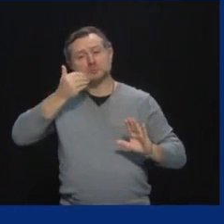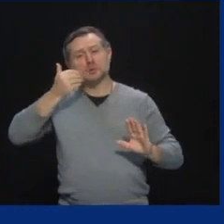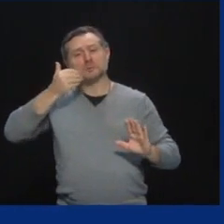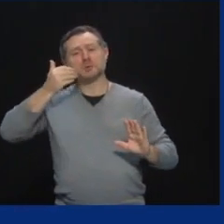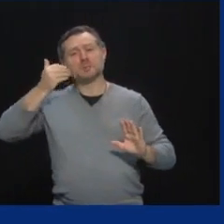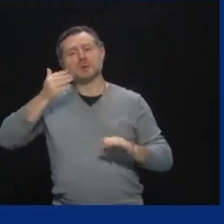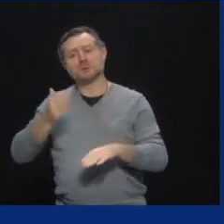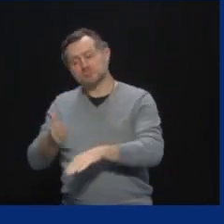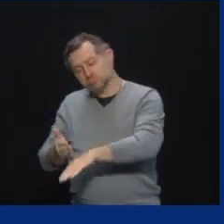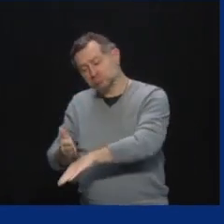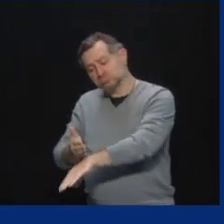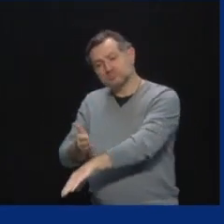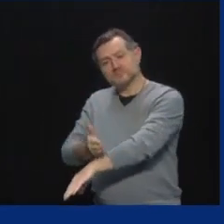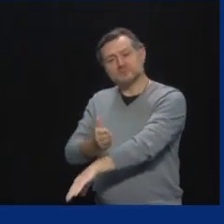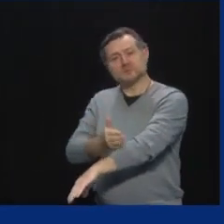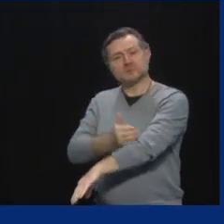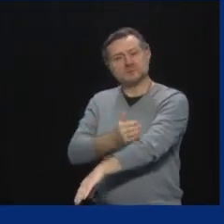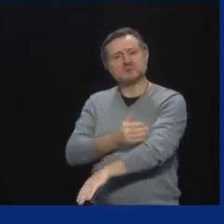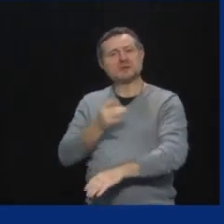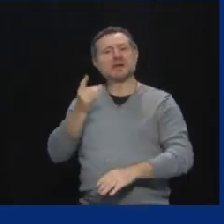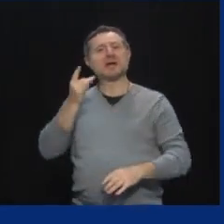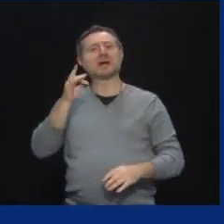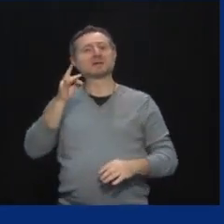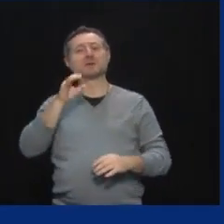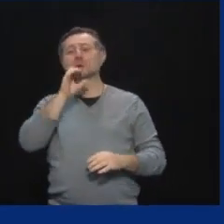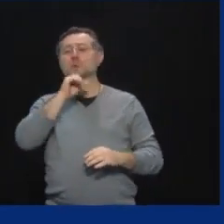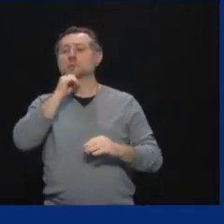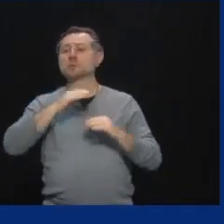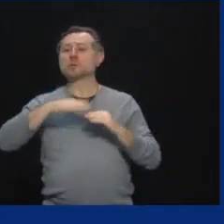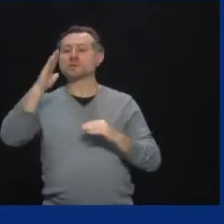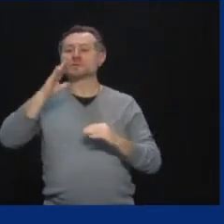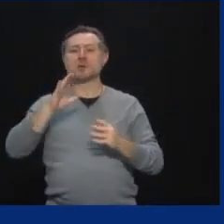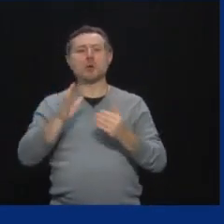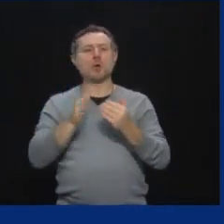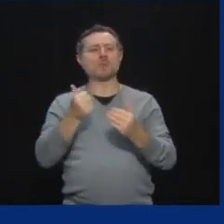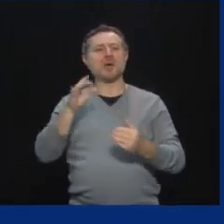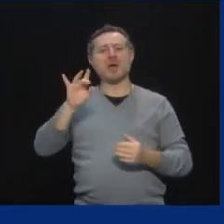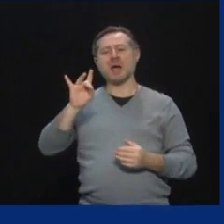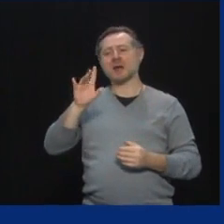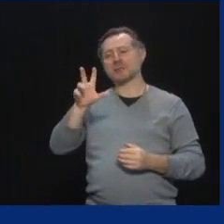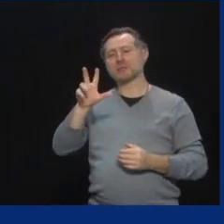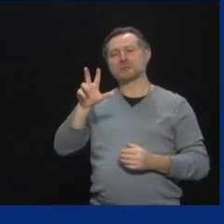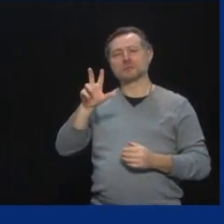older we have at least almost 83 last week. Now that has gotten even higher